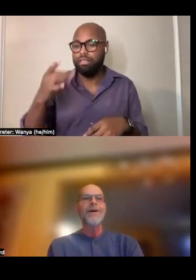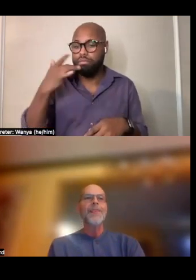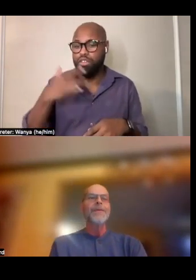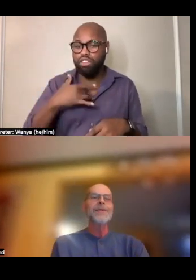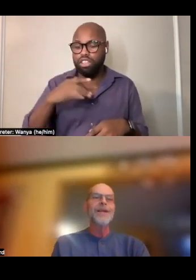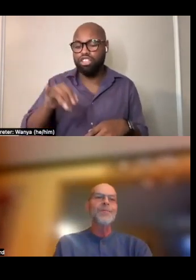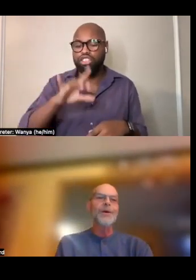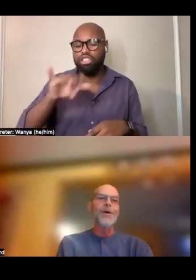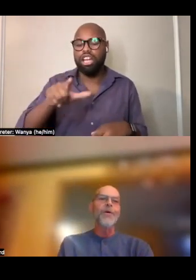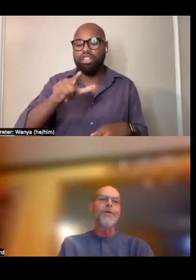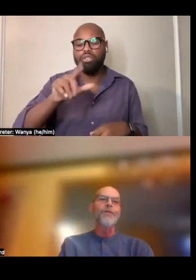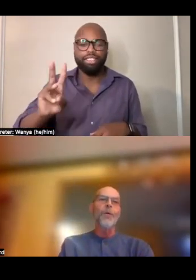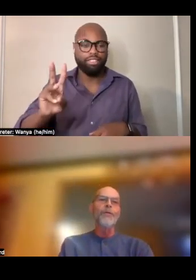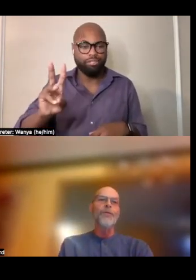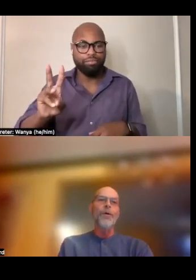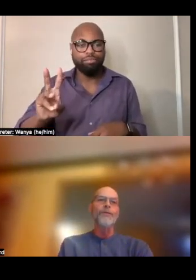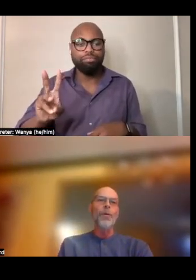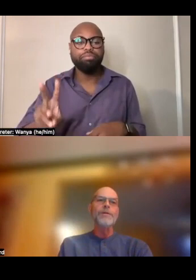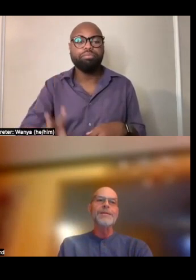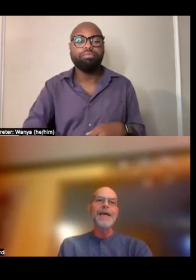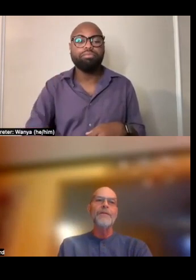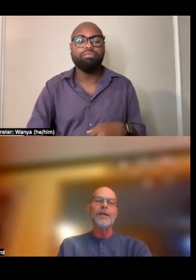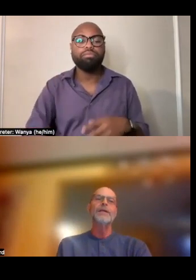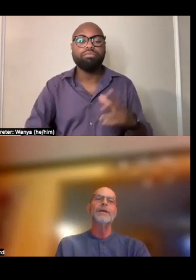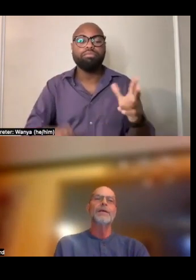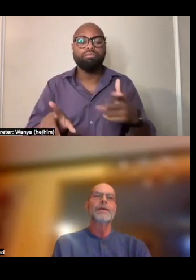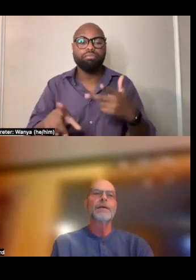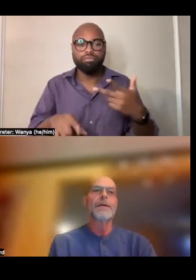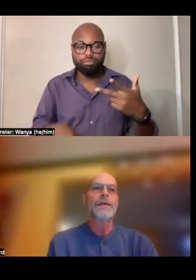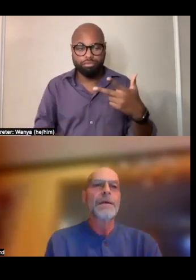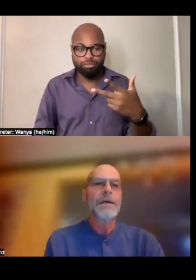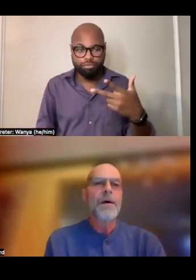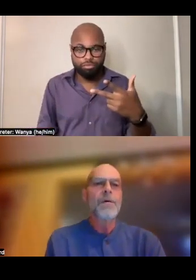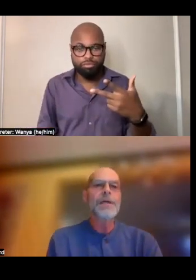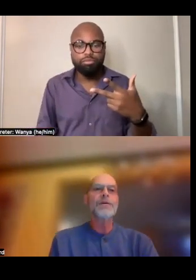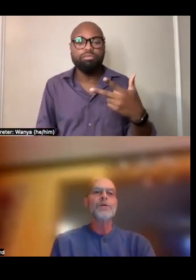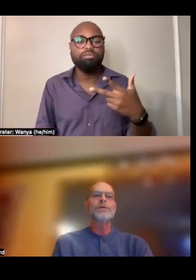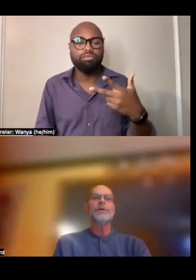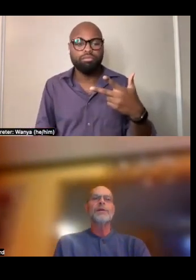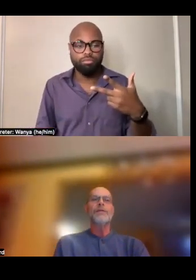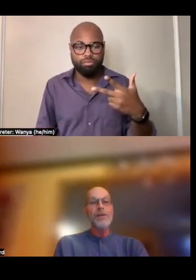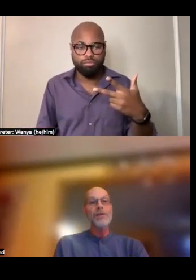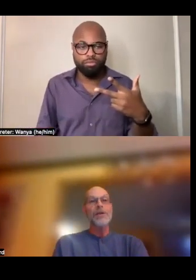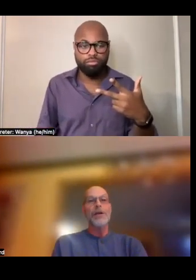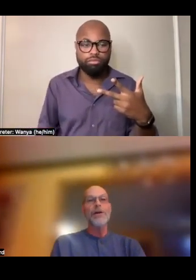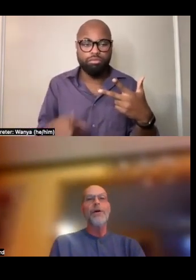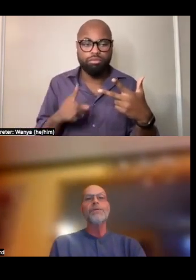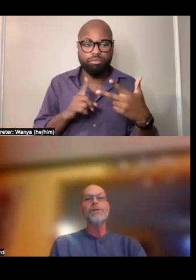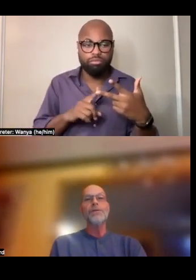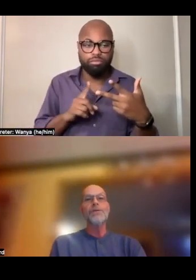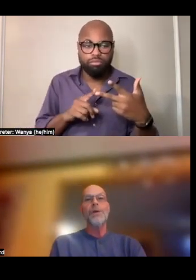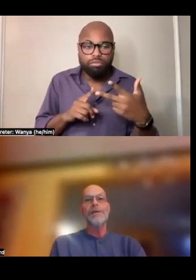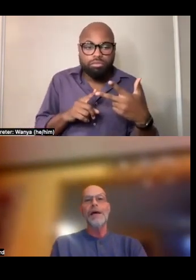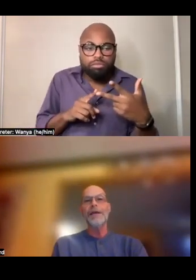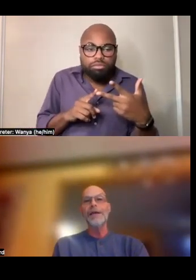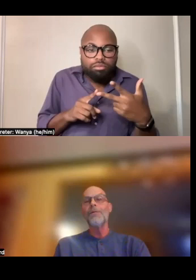The Senate Bill 4447 was introduced this year on June 22,